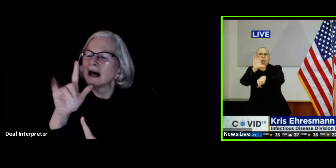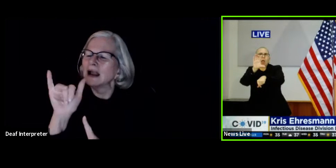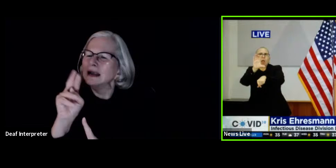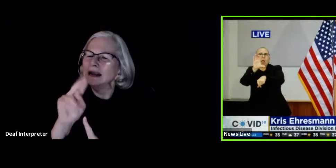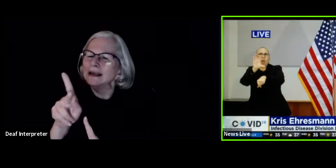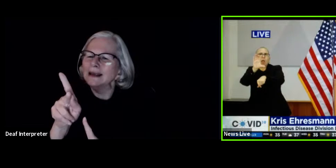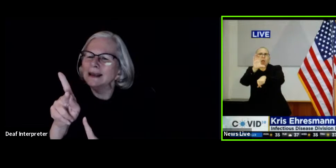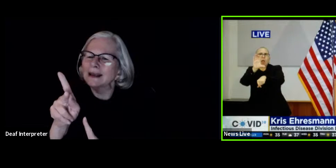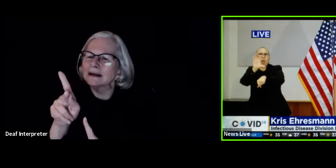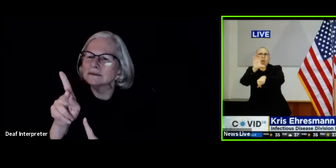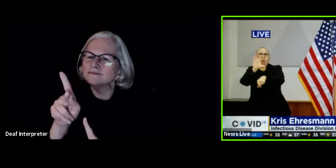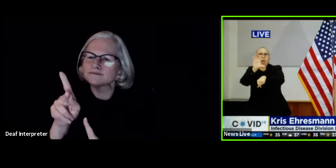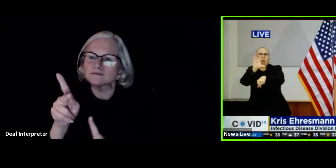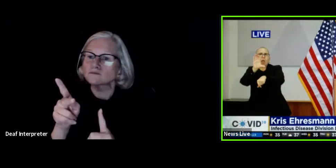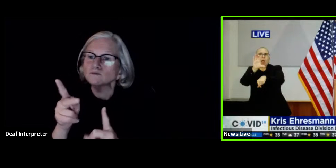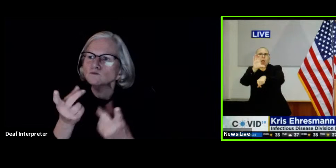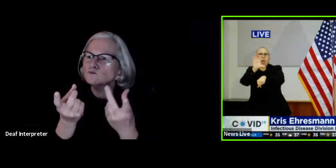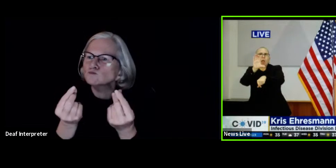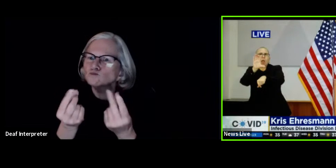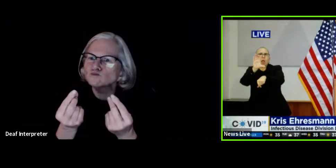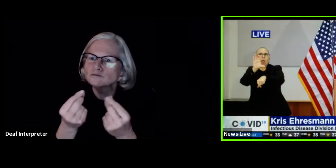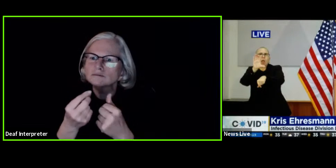INCLUDES SOME GUIDANCE FROM US ON WHAT YOU SHOULD DO.